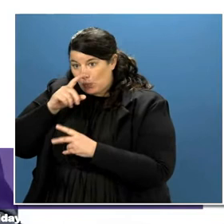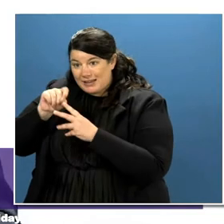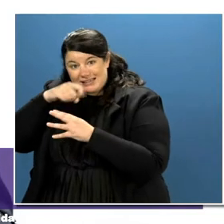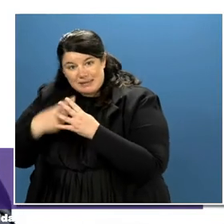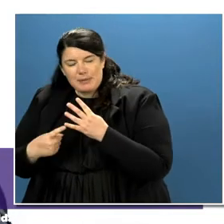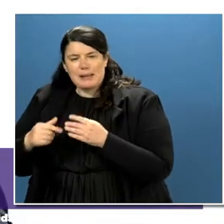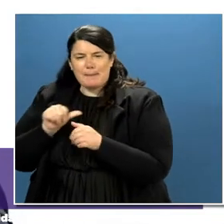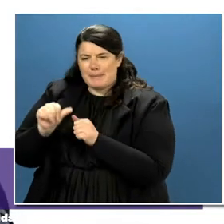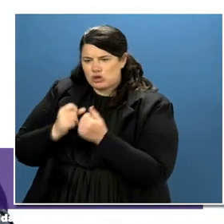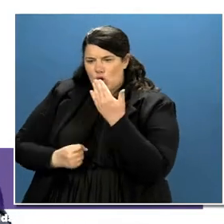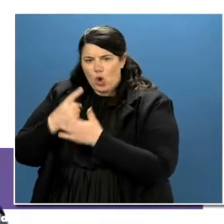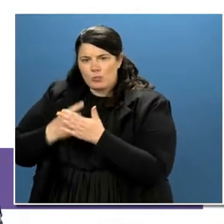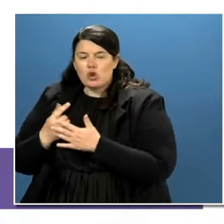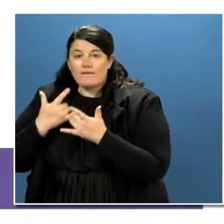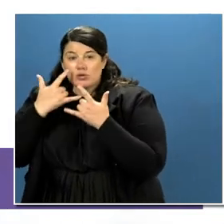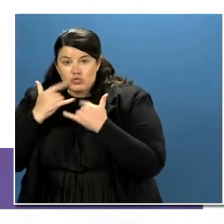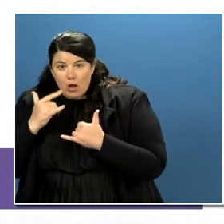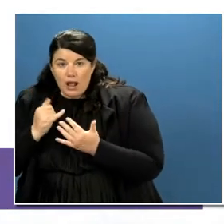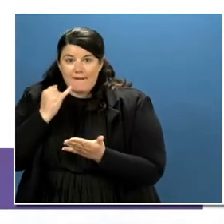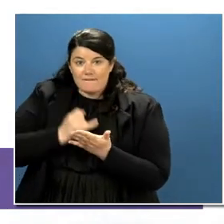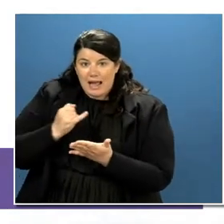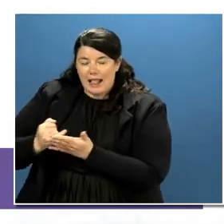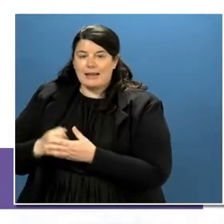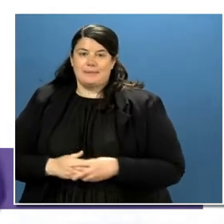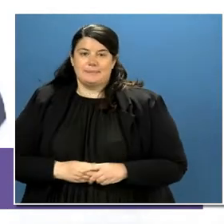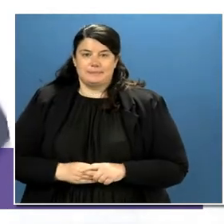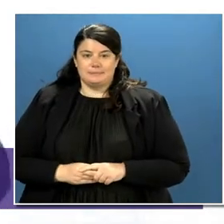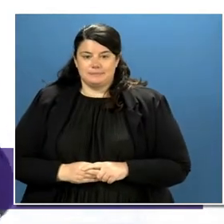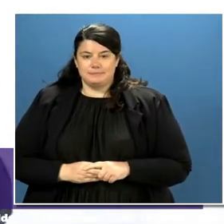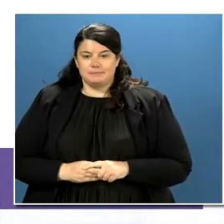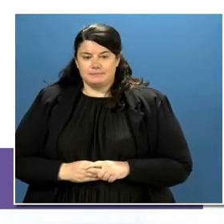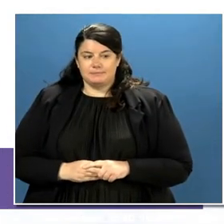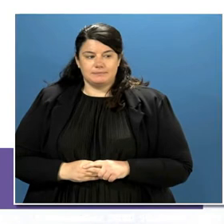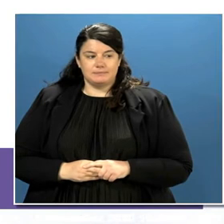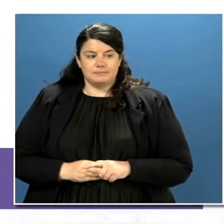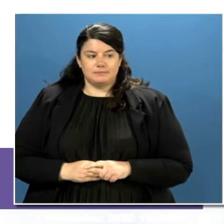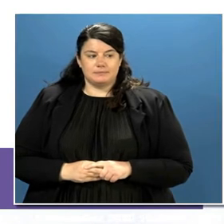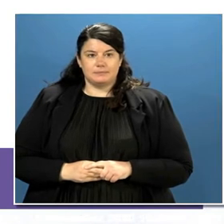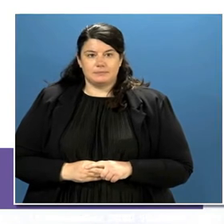trying and failing in employment. One of the underlying premises, Commissioner, that is incredibly